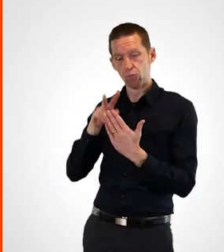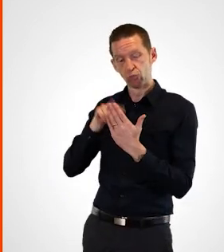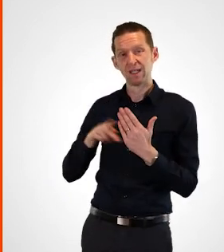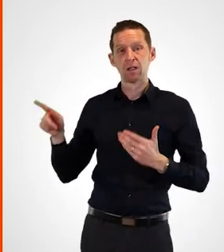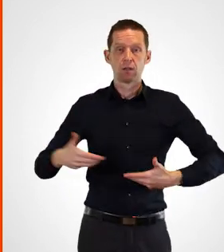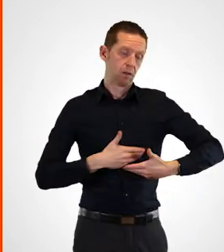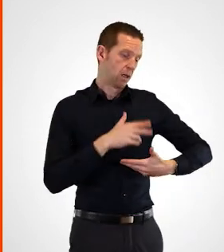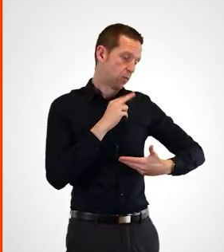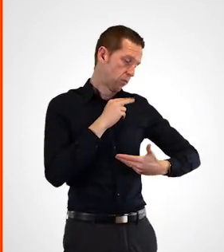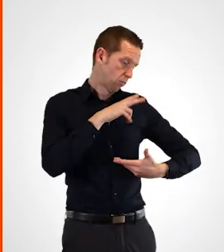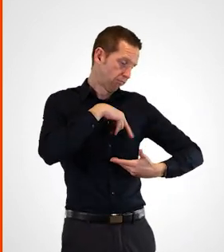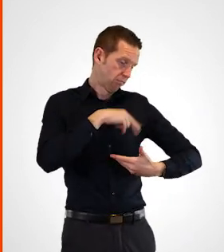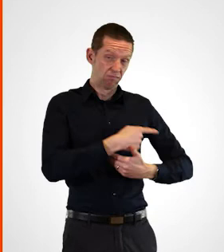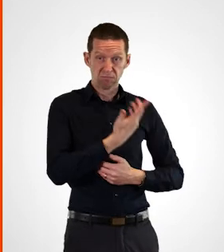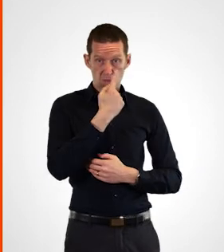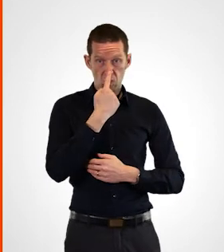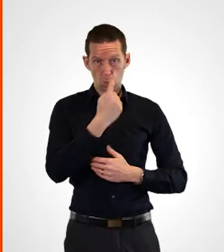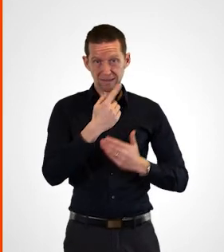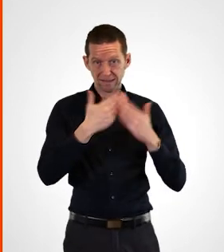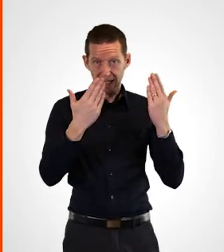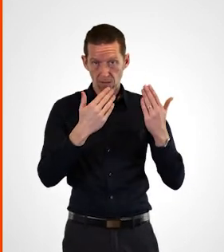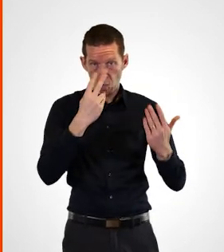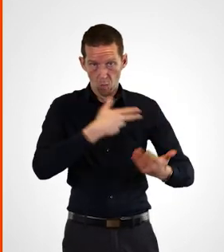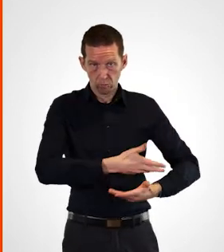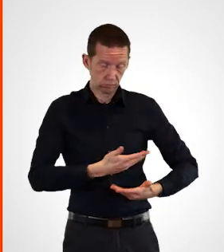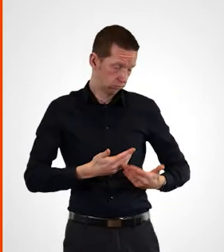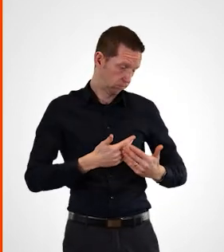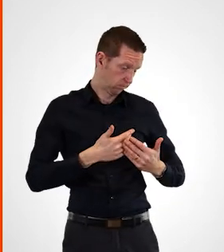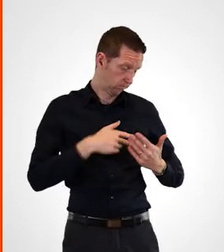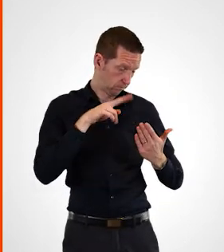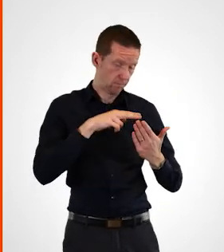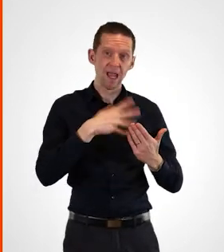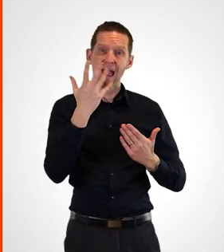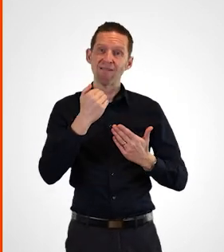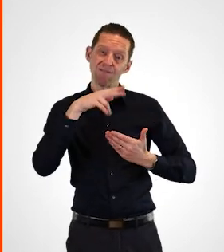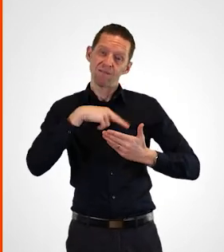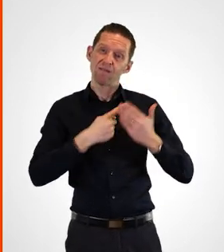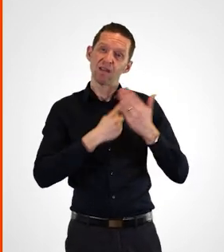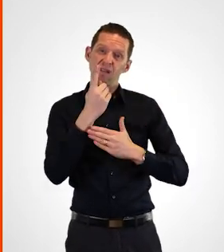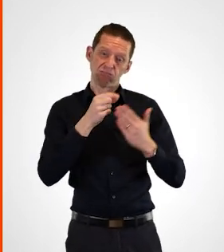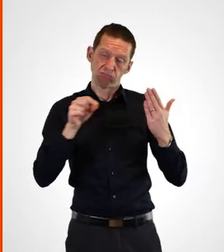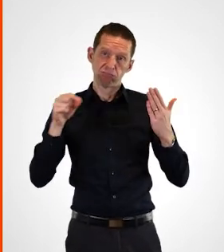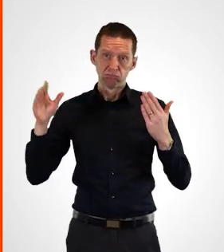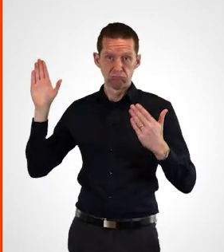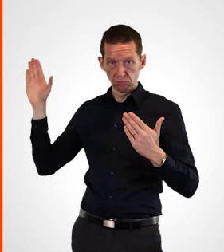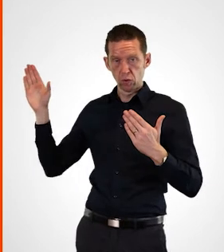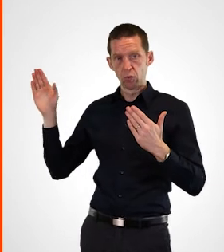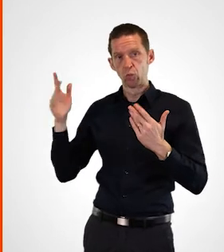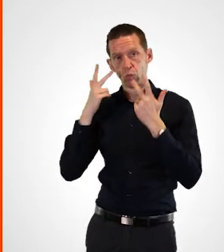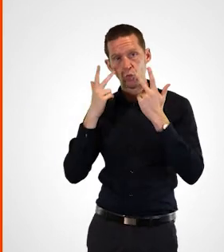Children are being read to from the time they're a day old even. So reading has a check mark in every one of those boxes to indicate